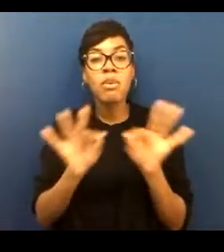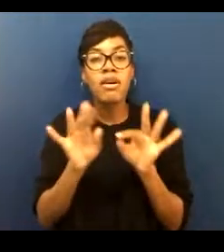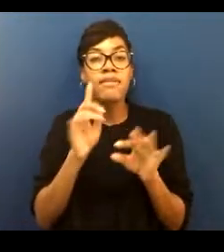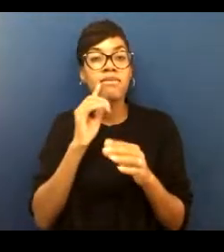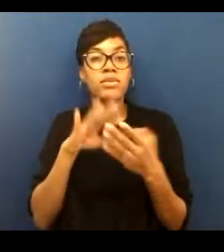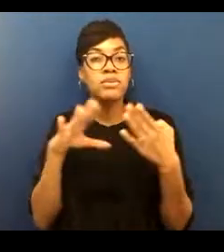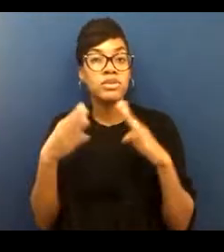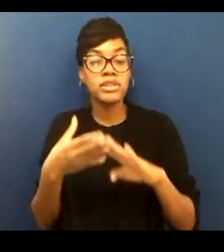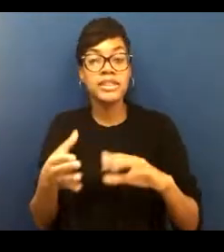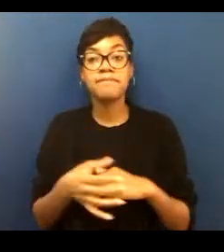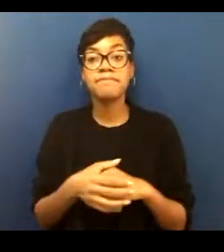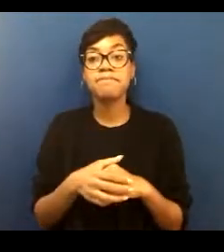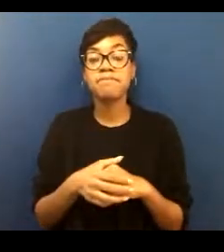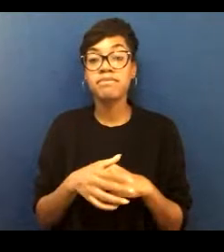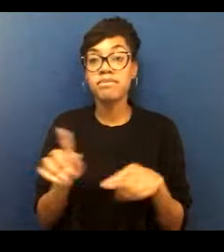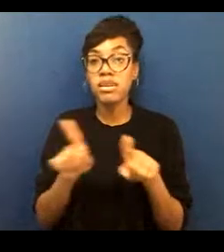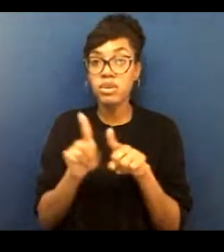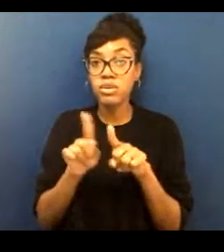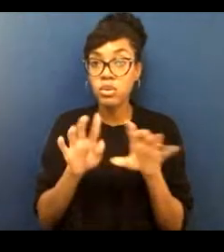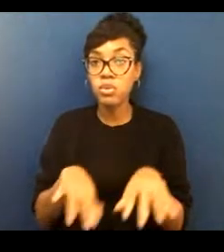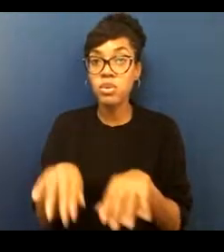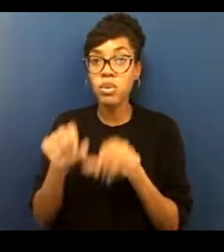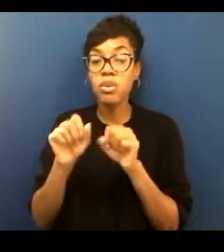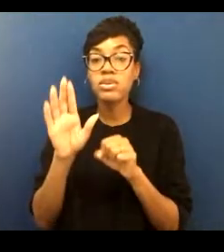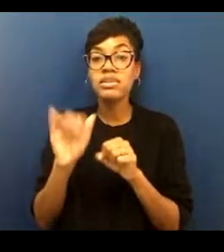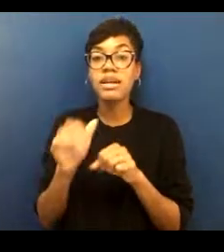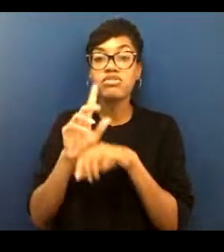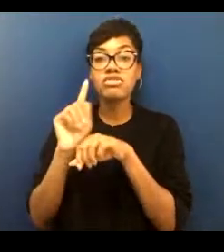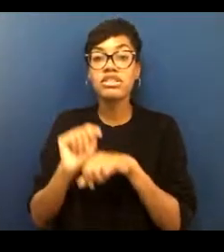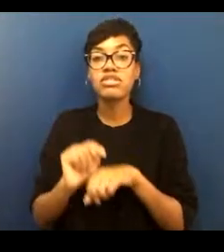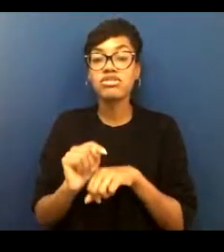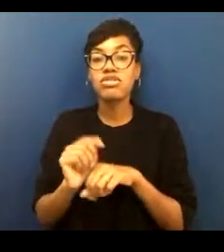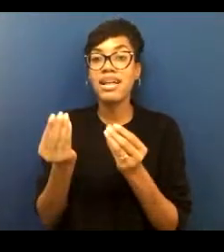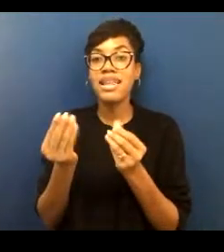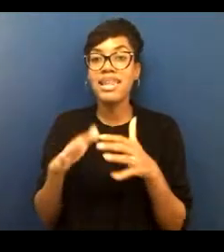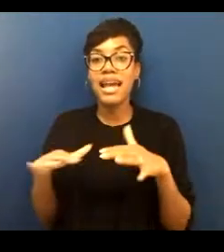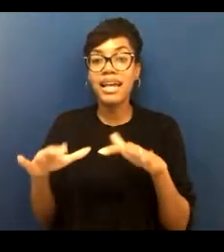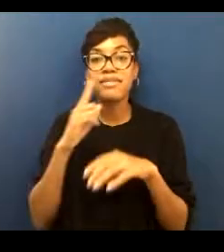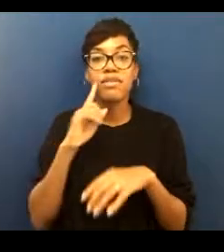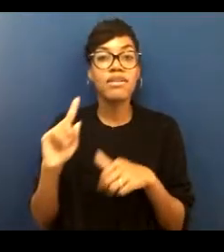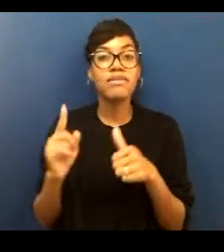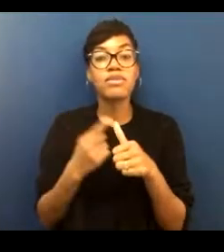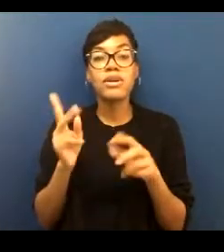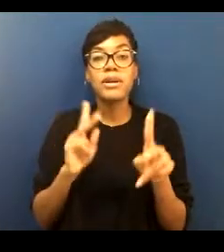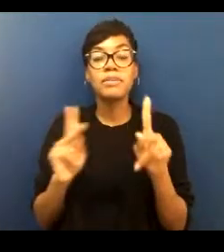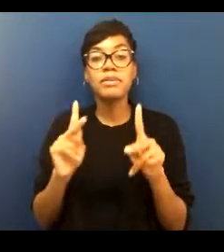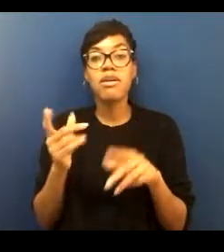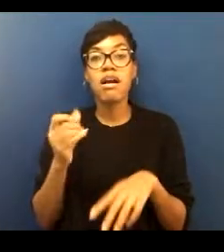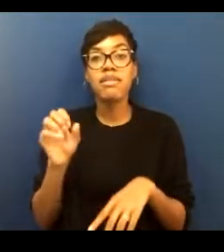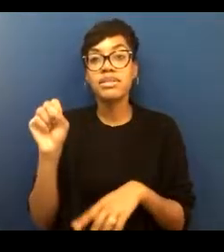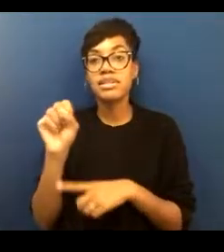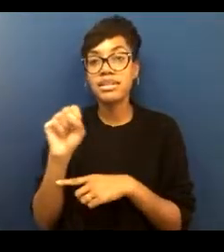this webinar from the traditional lens of the Coast Salish, including the first people of Seattle, the Duwamish people past and present.